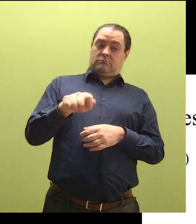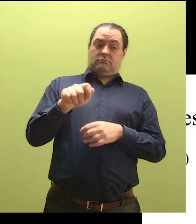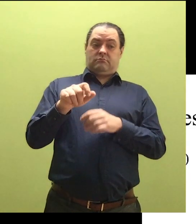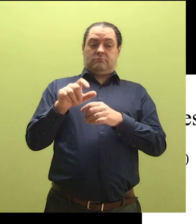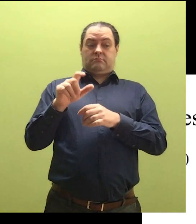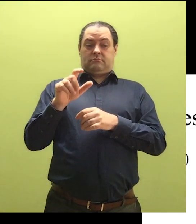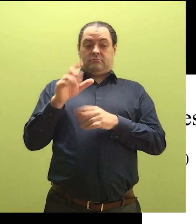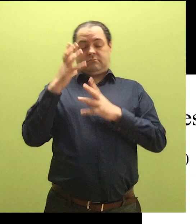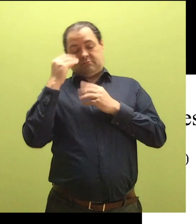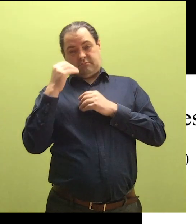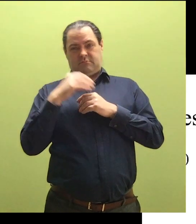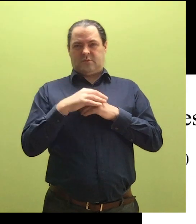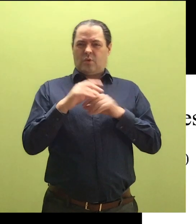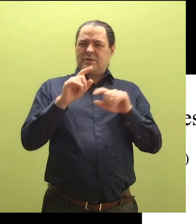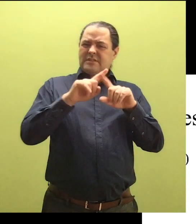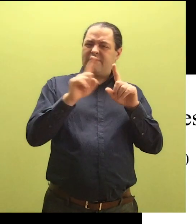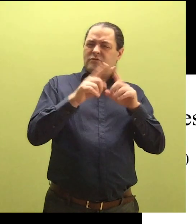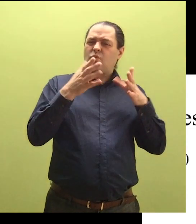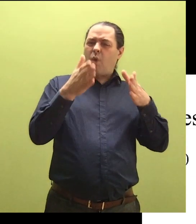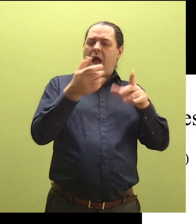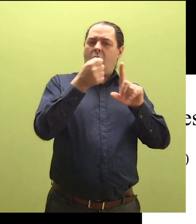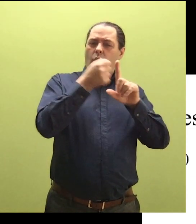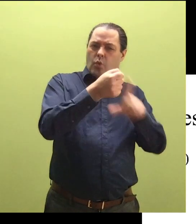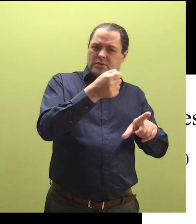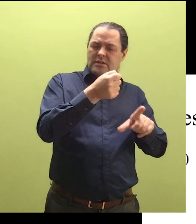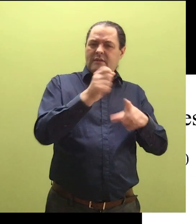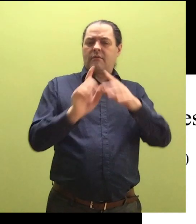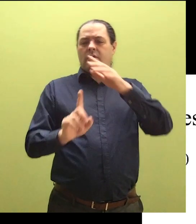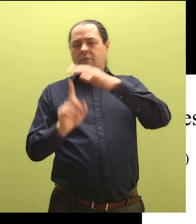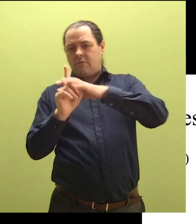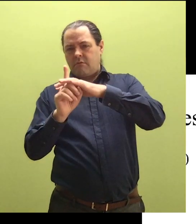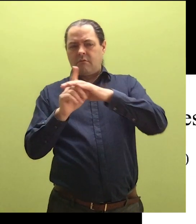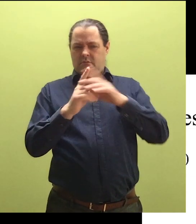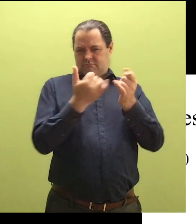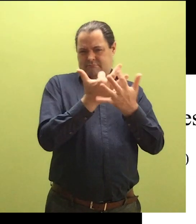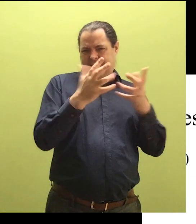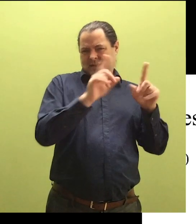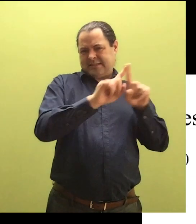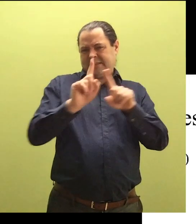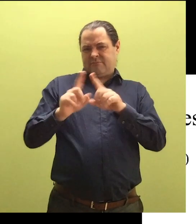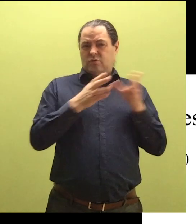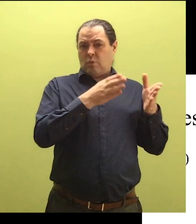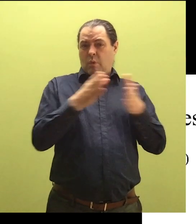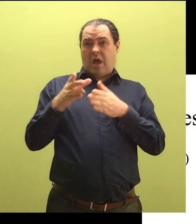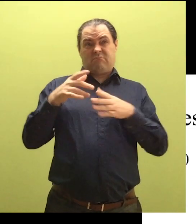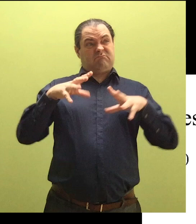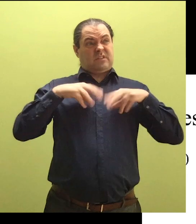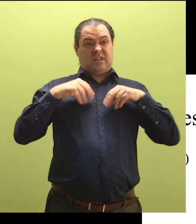suggests that multiple ways of marking causatives, and the Causative-inchoative alternation are possible and acceptable. And